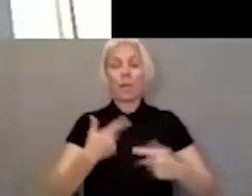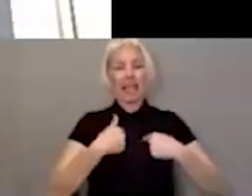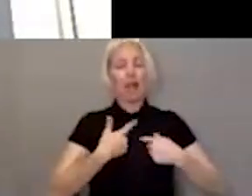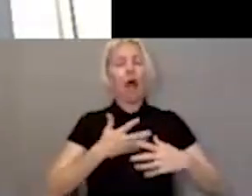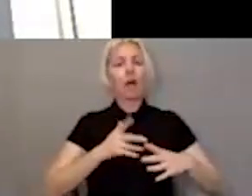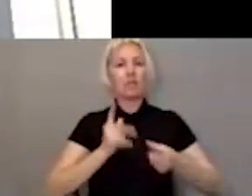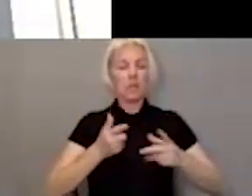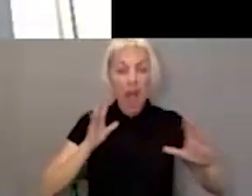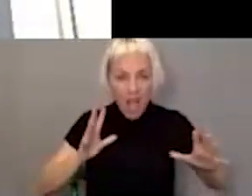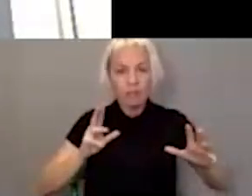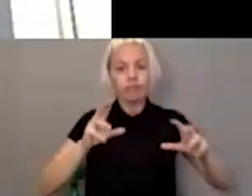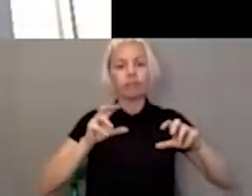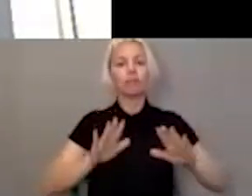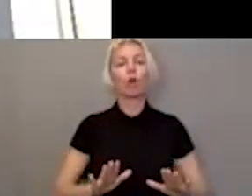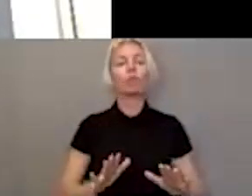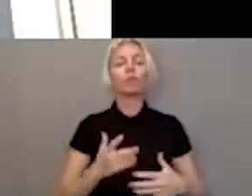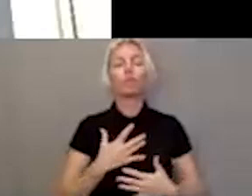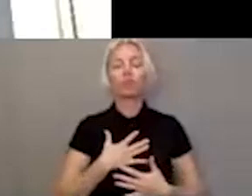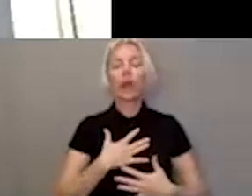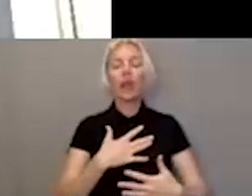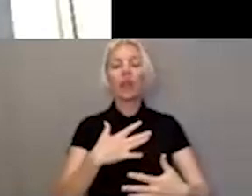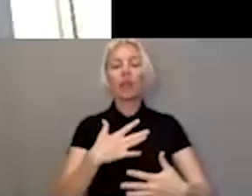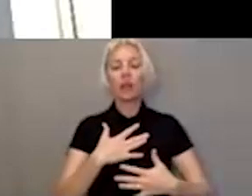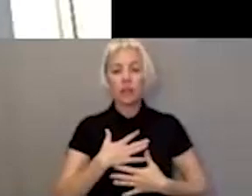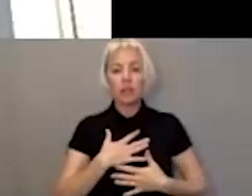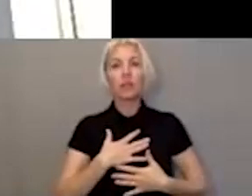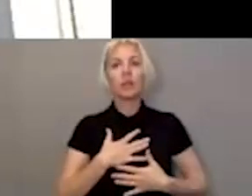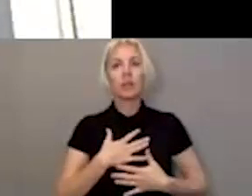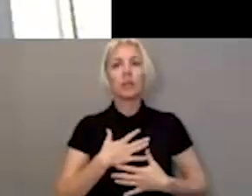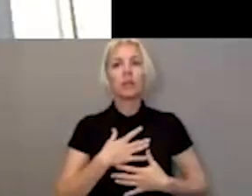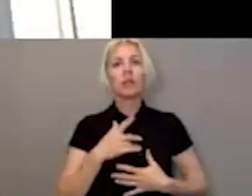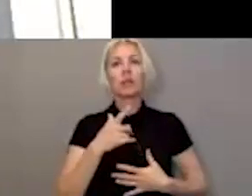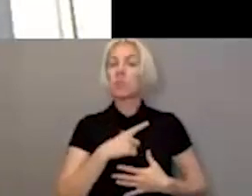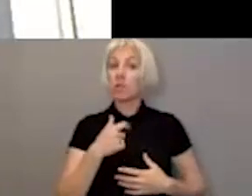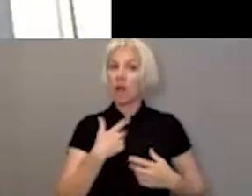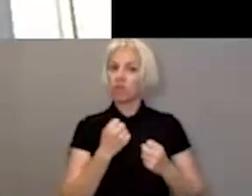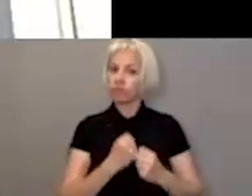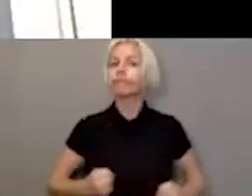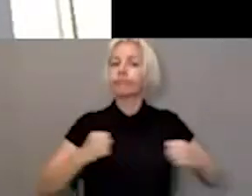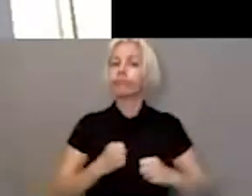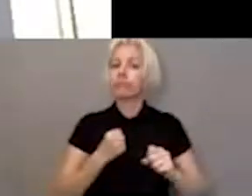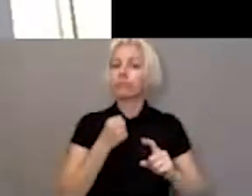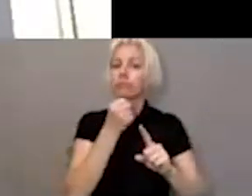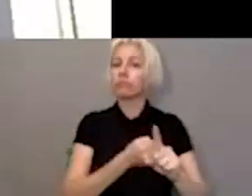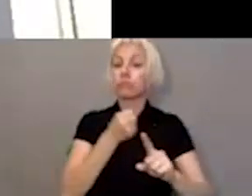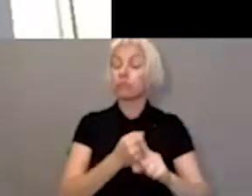it is going to change. I have to truly believe that there is good in people, have to truly